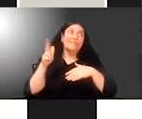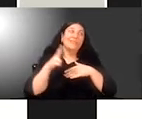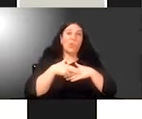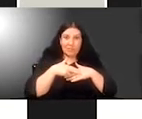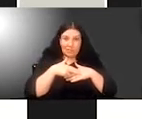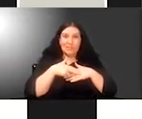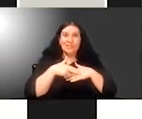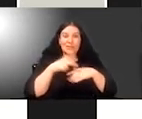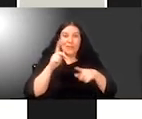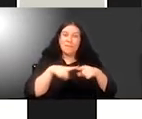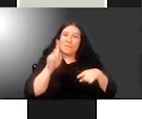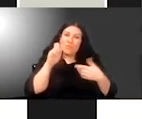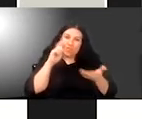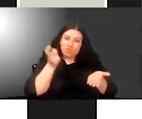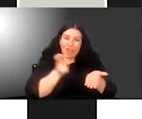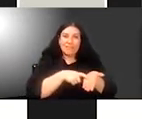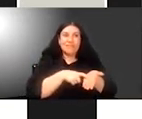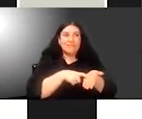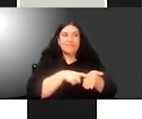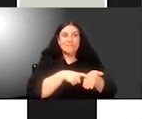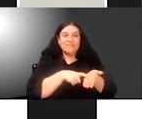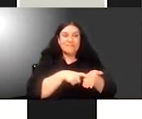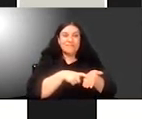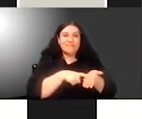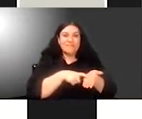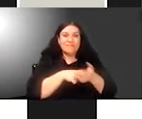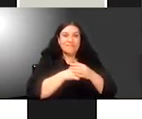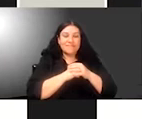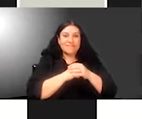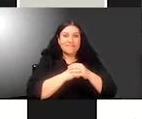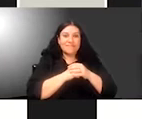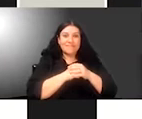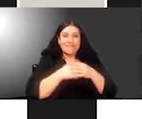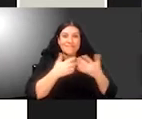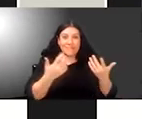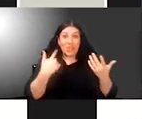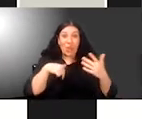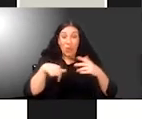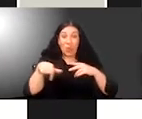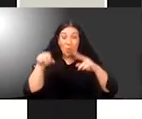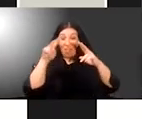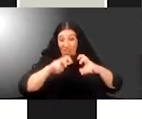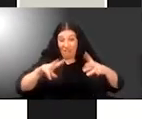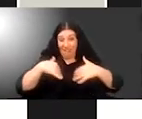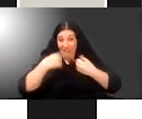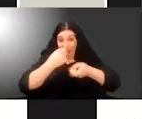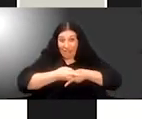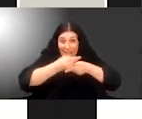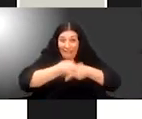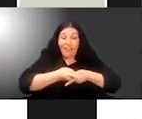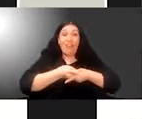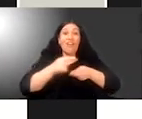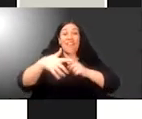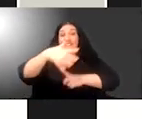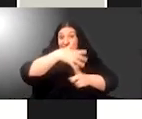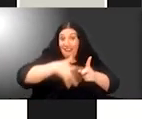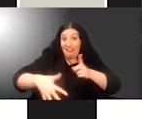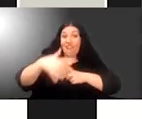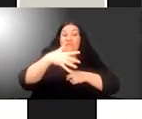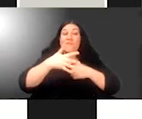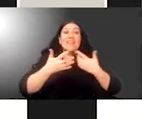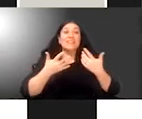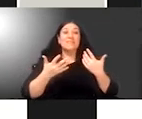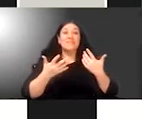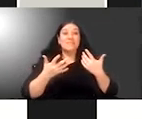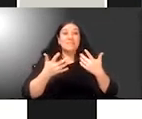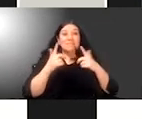And yes, Neil is right on business. Absolutely. But I think we have to recognize the fact that, you know, we're looking at healthcare, we're looking at the environment, we're looking at multiple issues that we need to educate ourselves more on so that we can be valued resources in our communities.